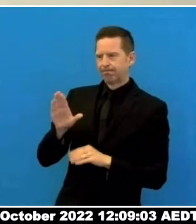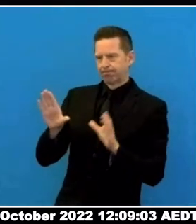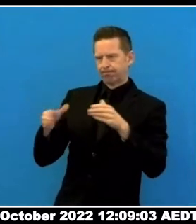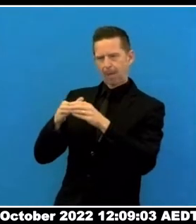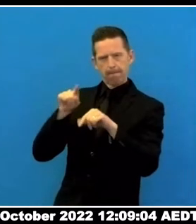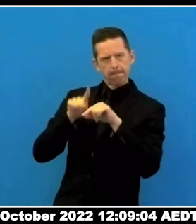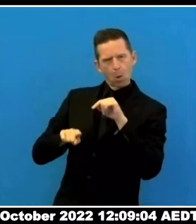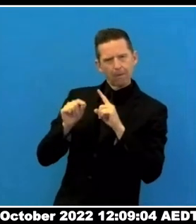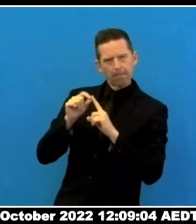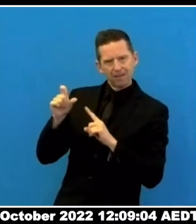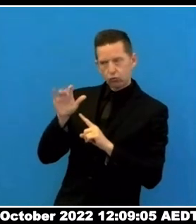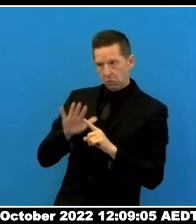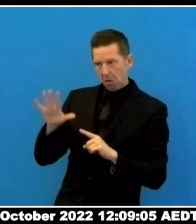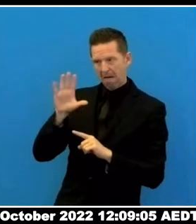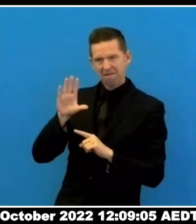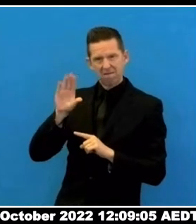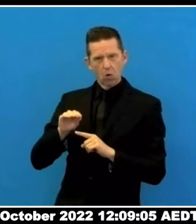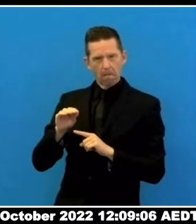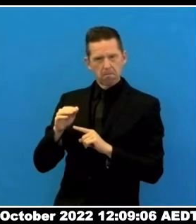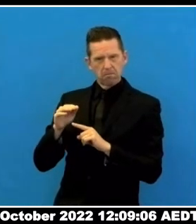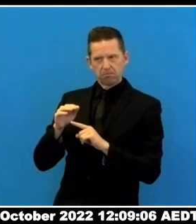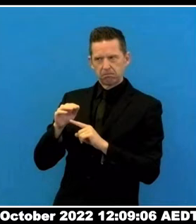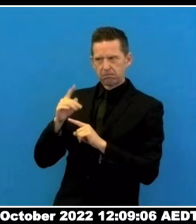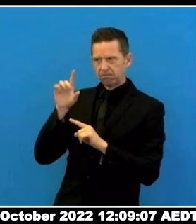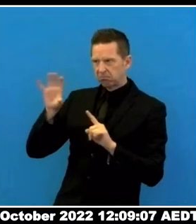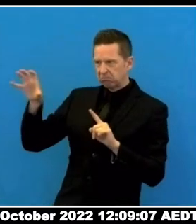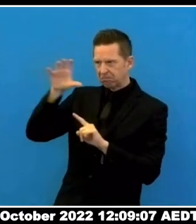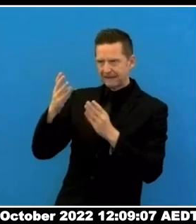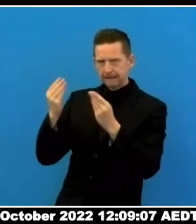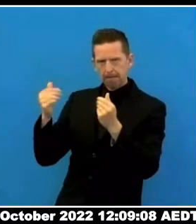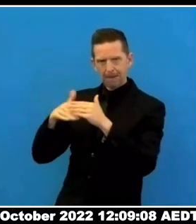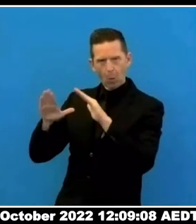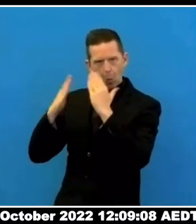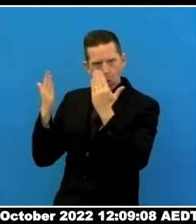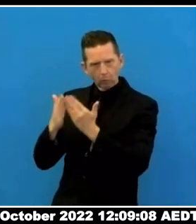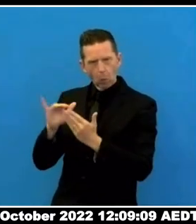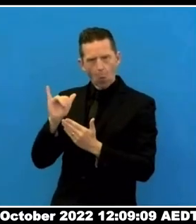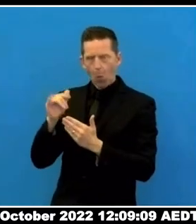coming from a particular part of the world or from particular conflict zones?